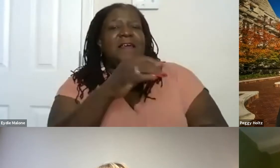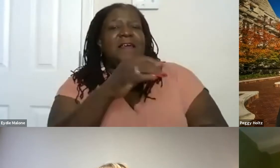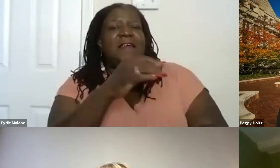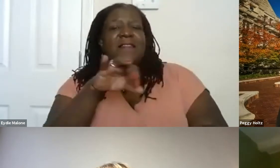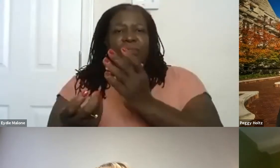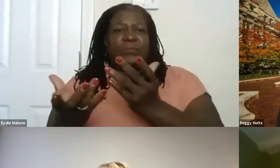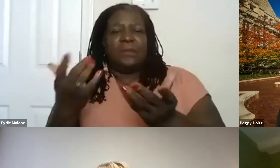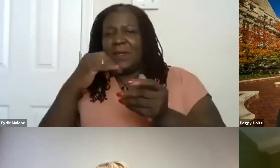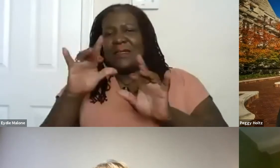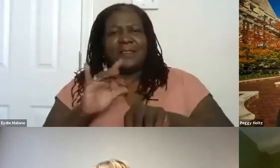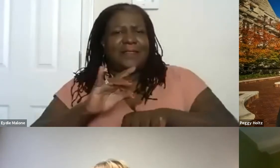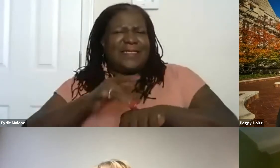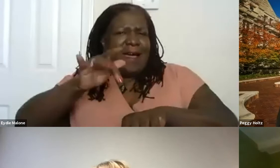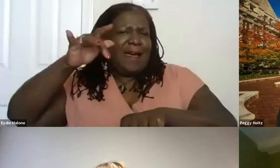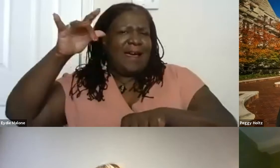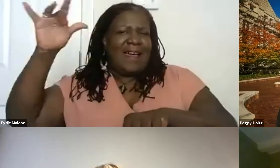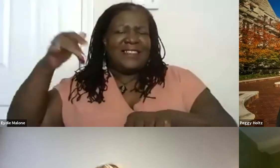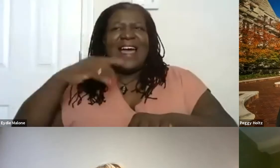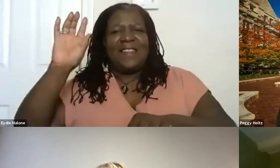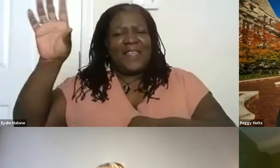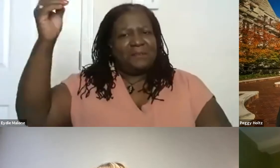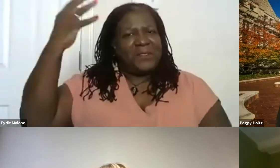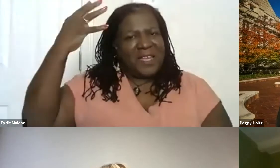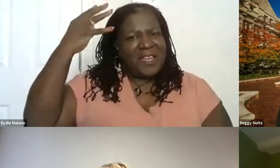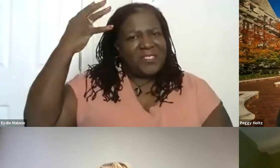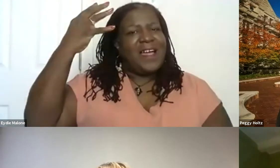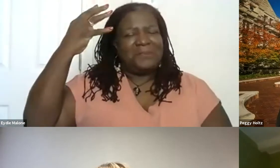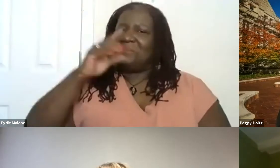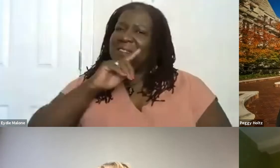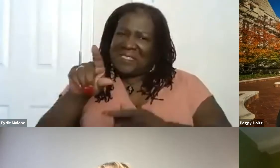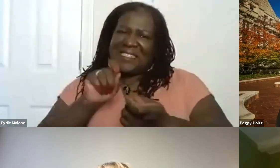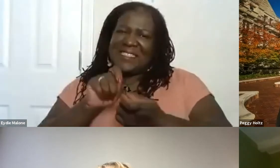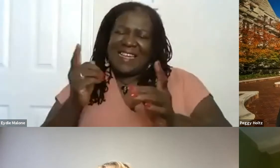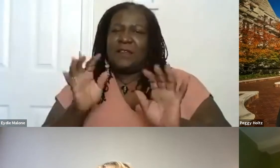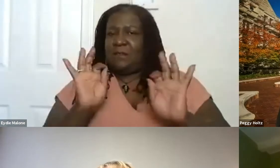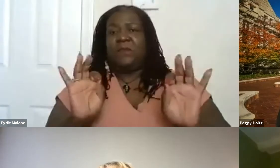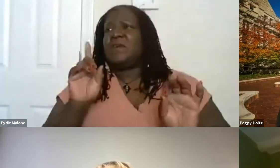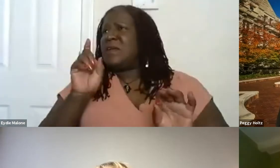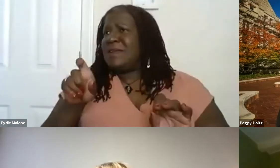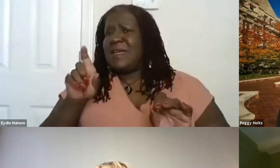shines. I think sunshine is an exact way to put it. He needs other people, we know that,